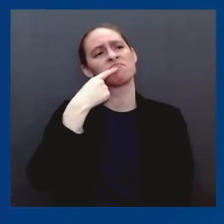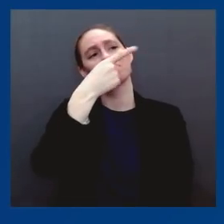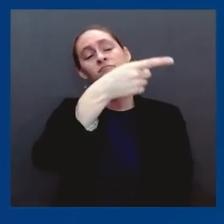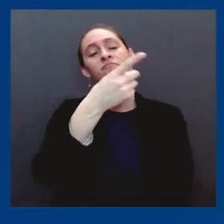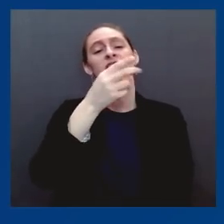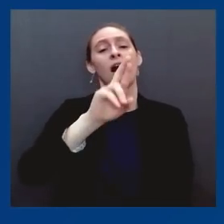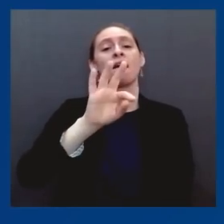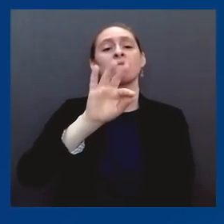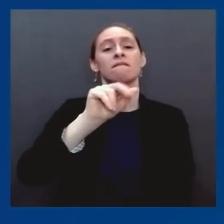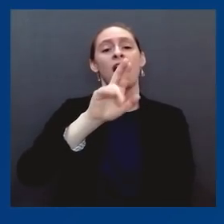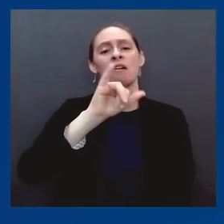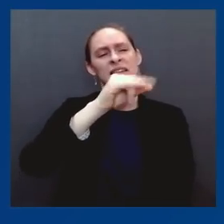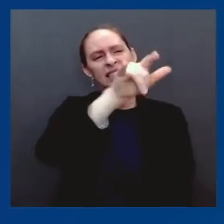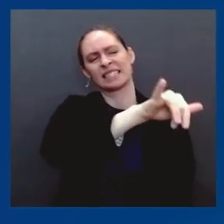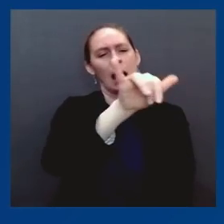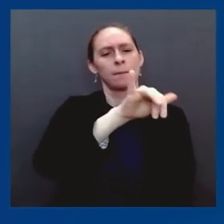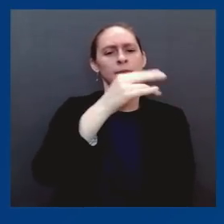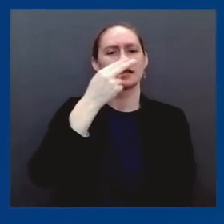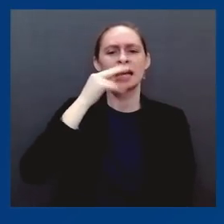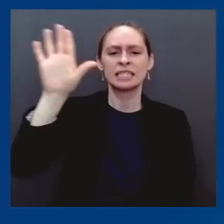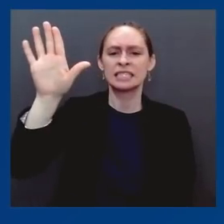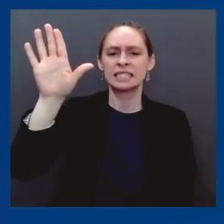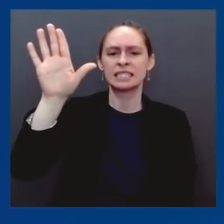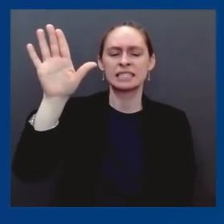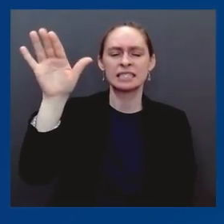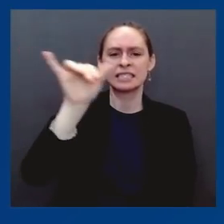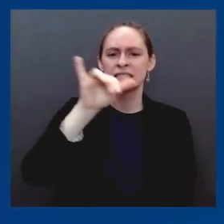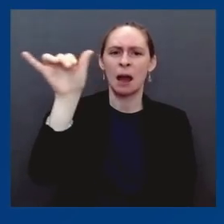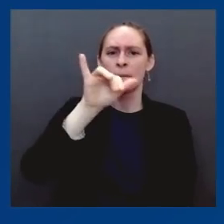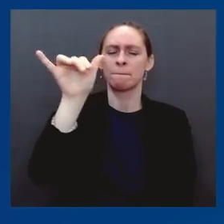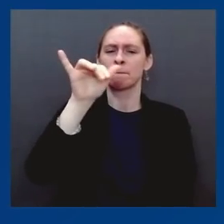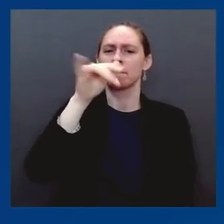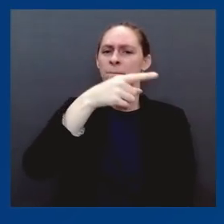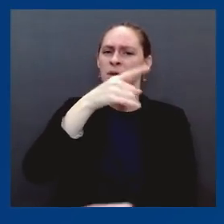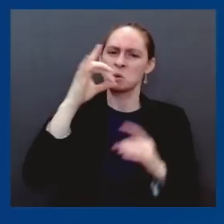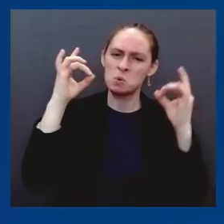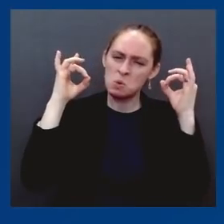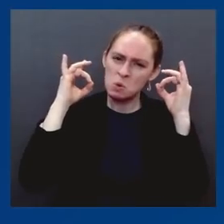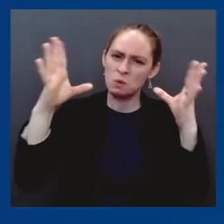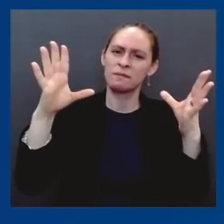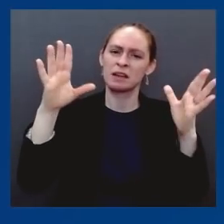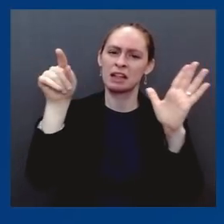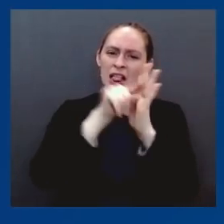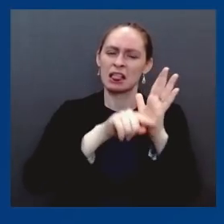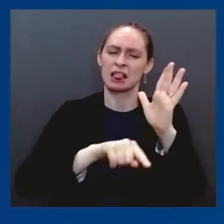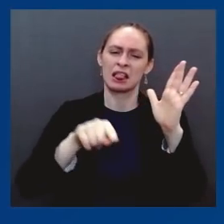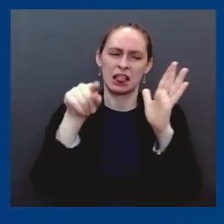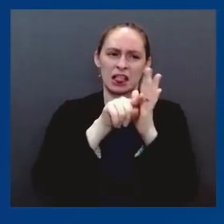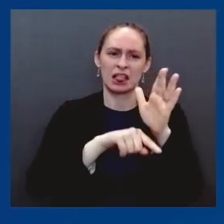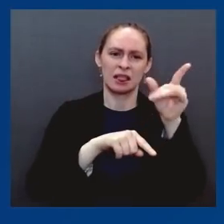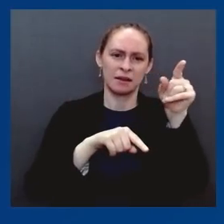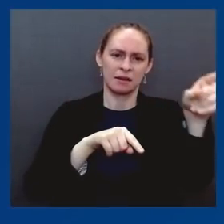are getting death threats; they're getting threats against their families. And we have not heard a peep from the President,